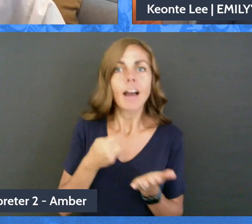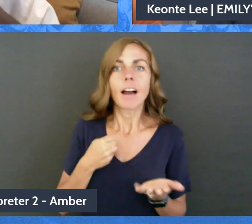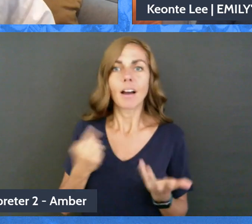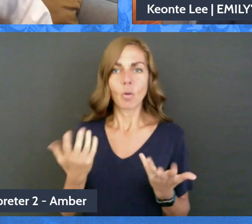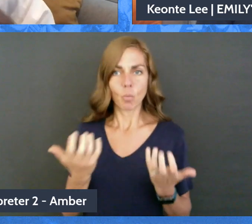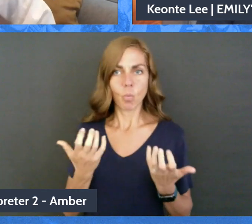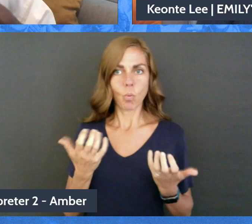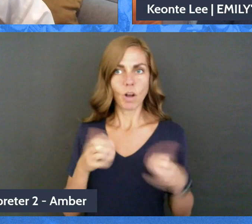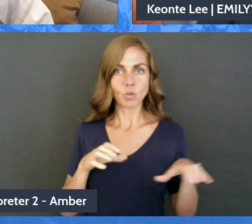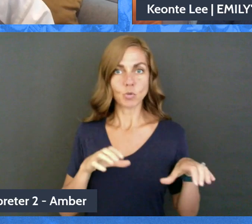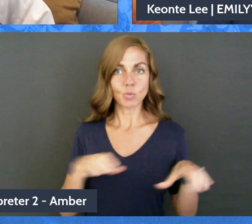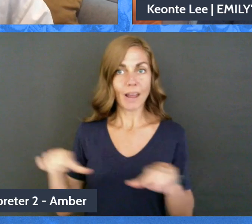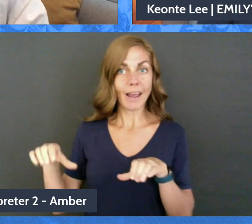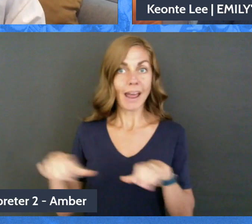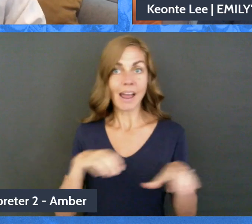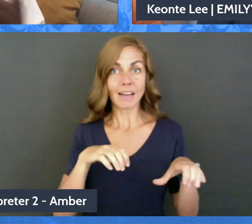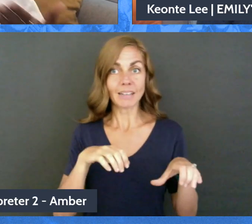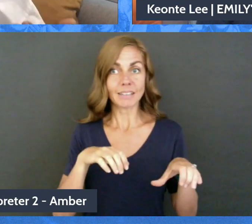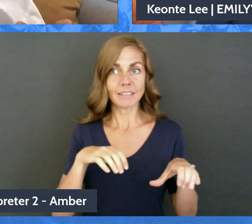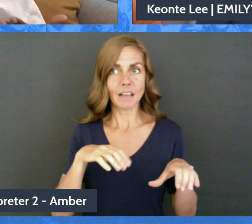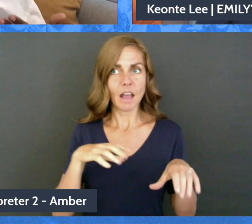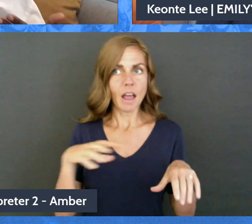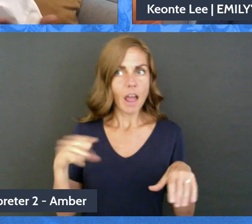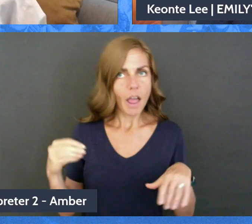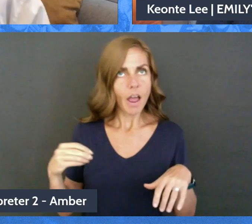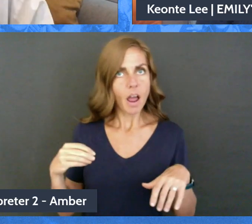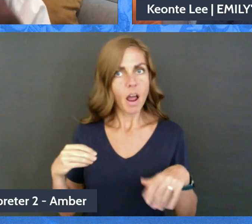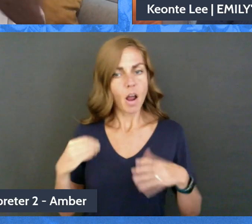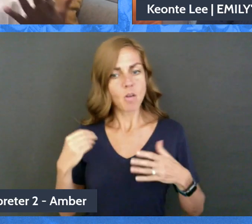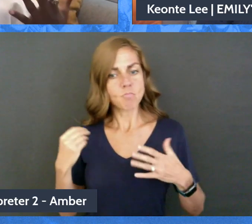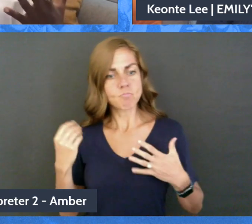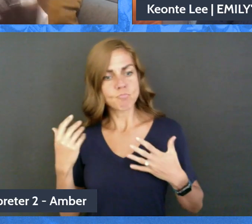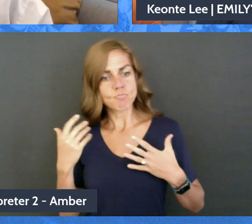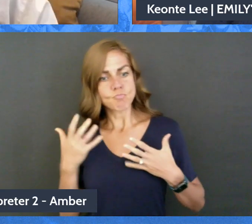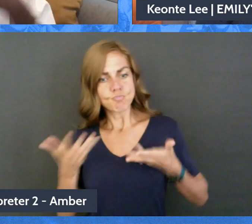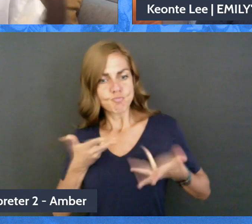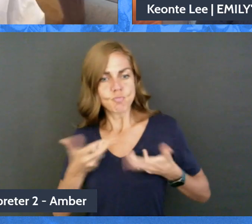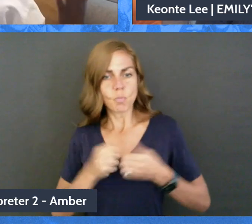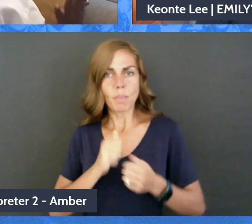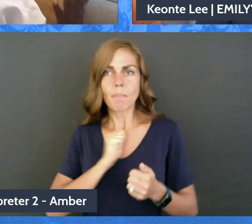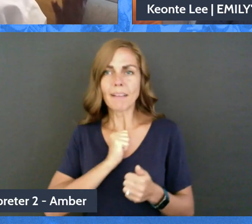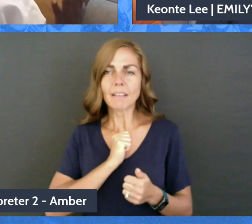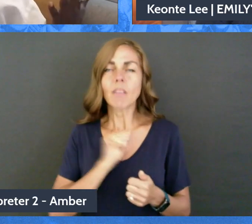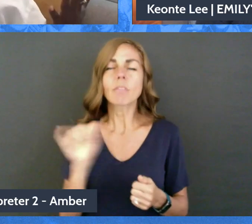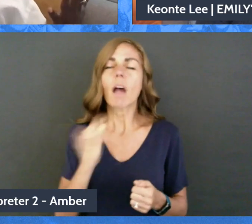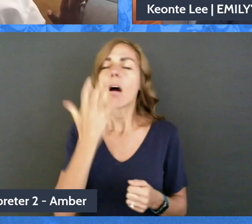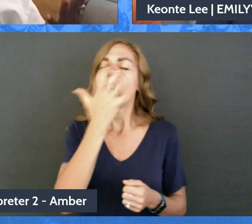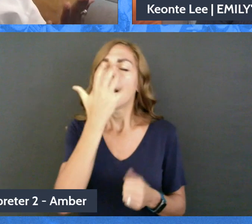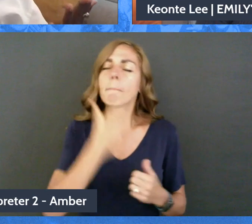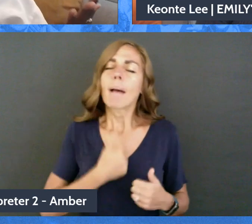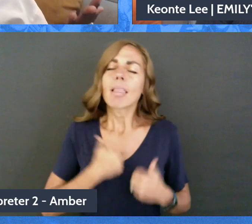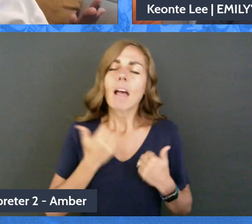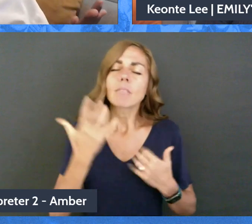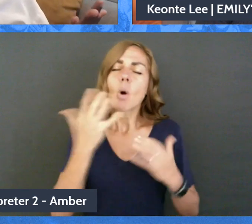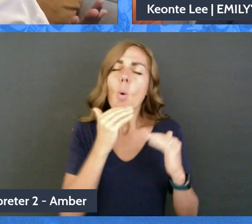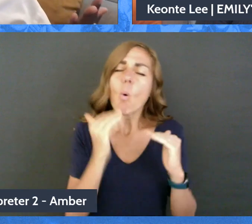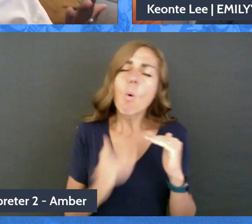and treat myself as if I was, if, as if my life was immeasurably valuable,